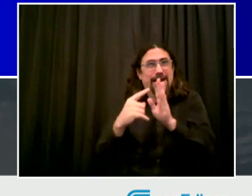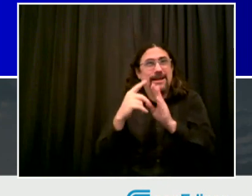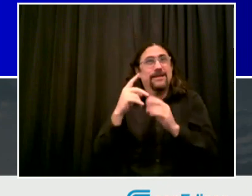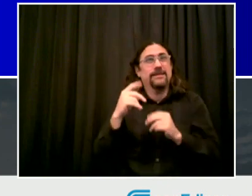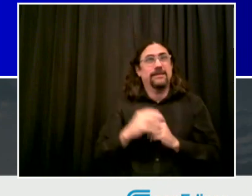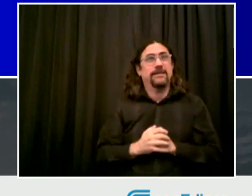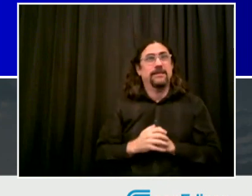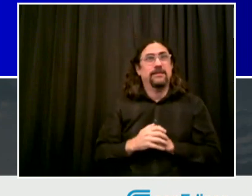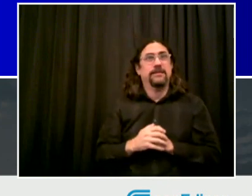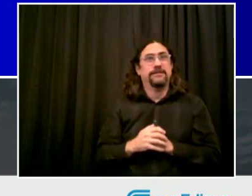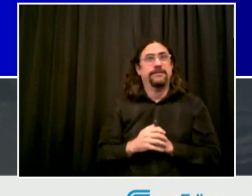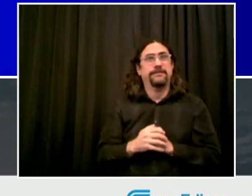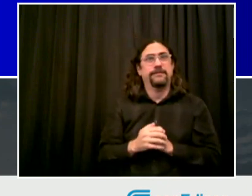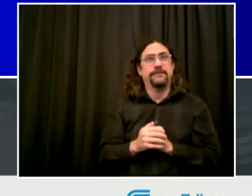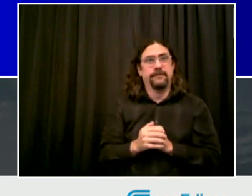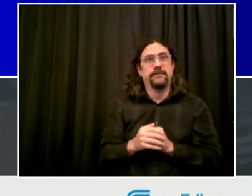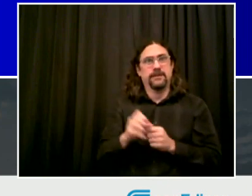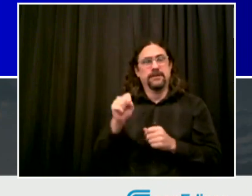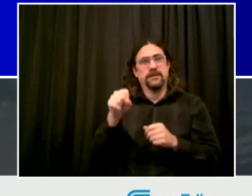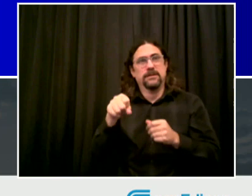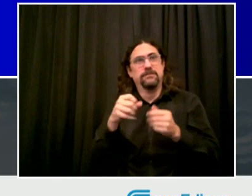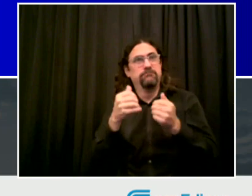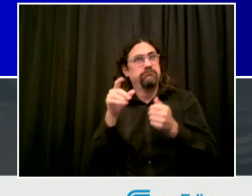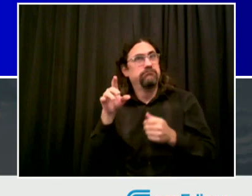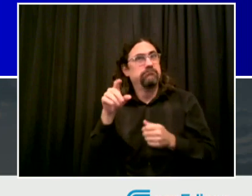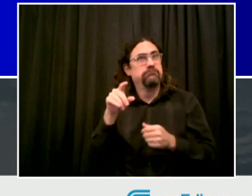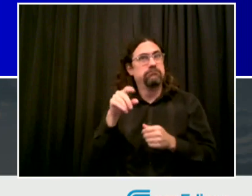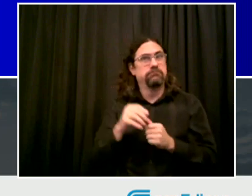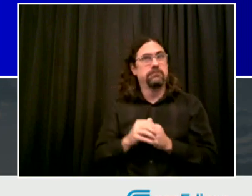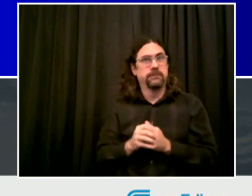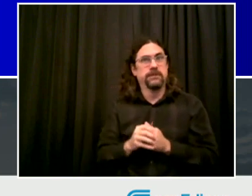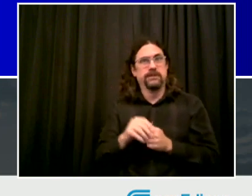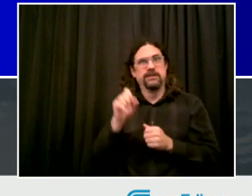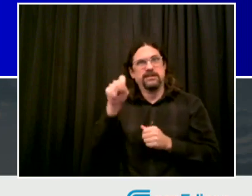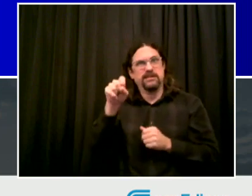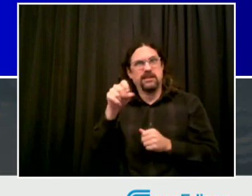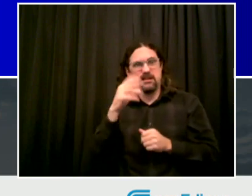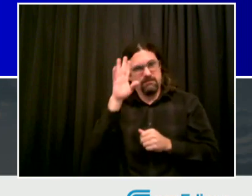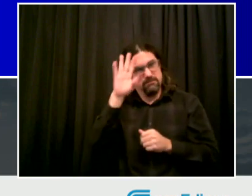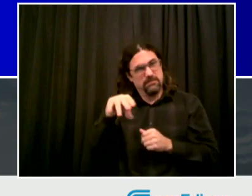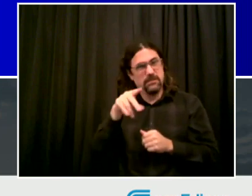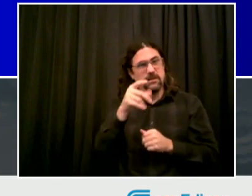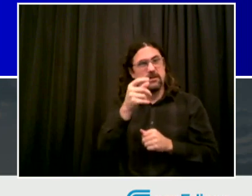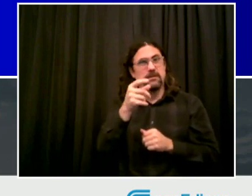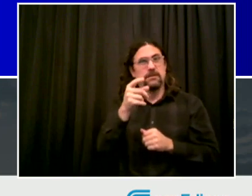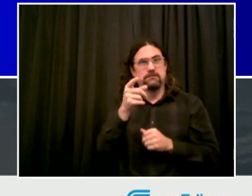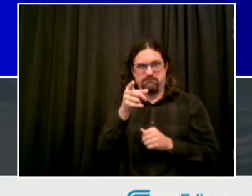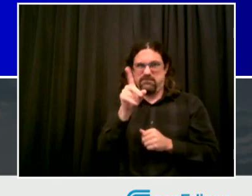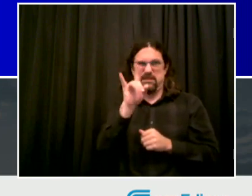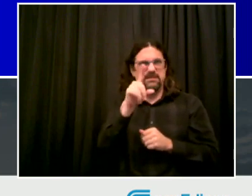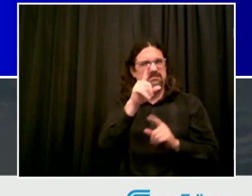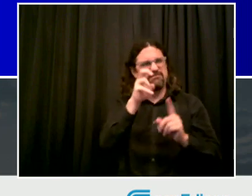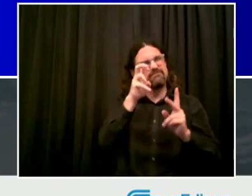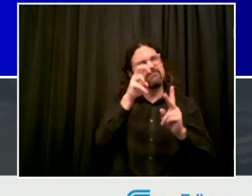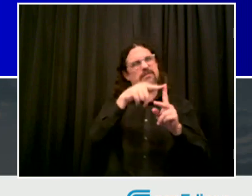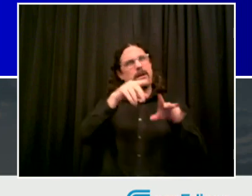IS A NEW ONE. IT WAS WEATHR E RELATEAD ND ALL OF THOSE CUSTOMERS HAVE